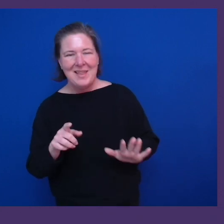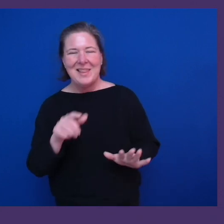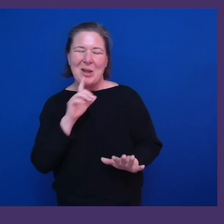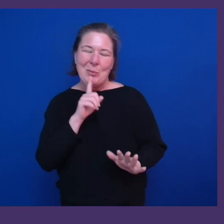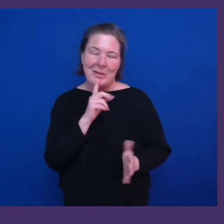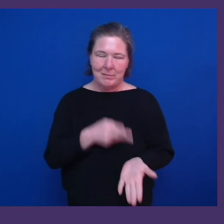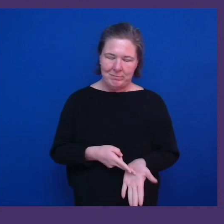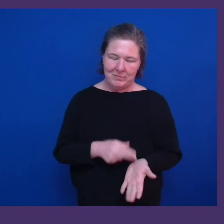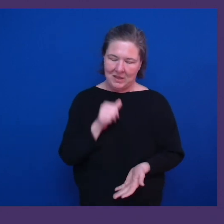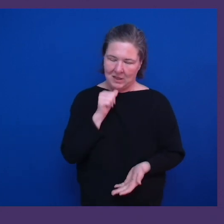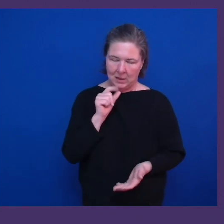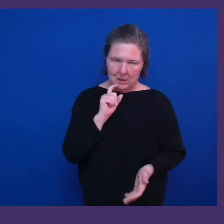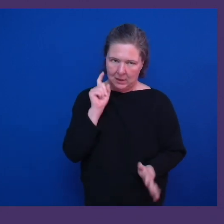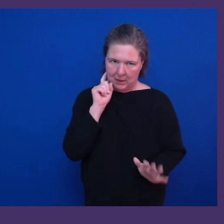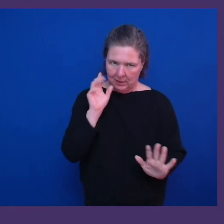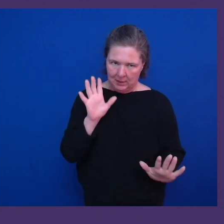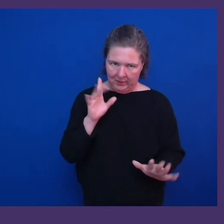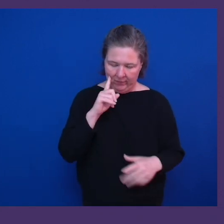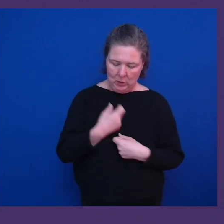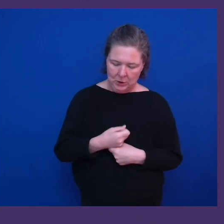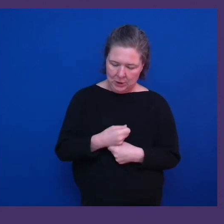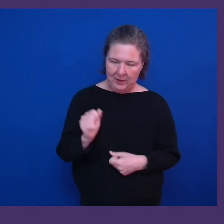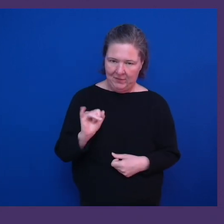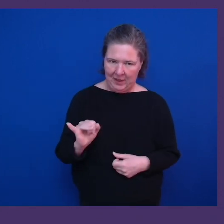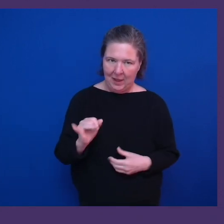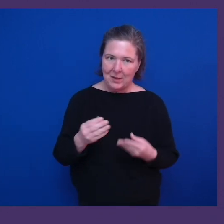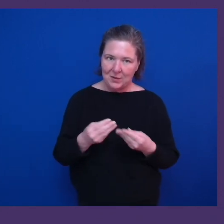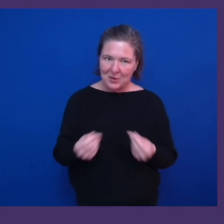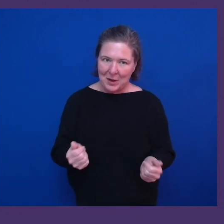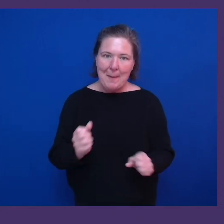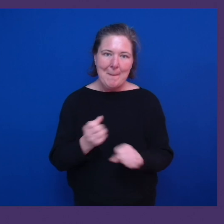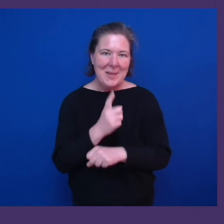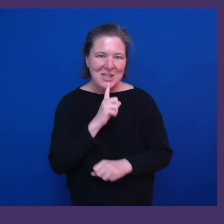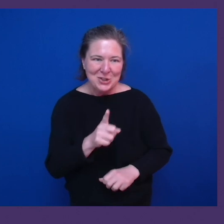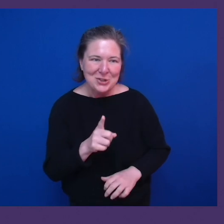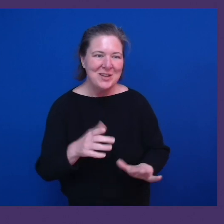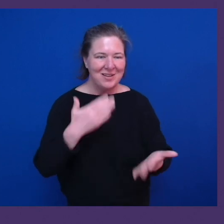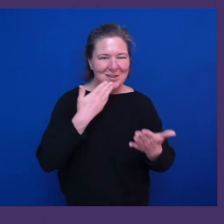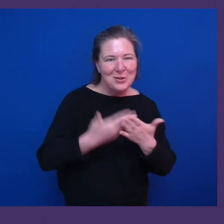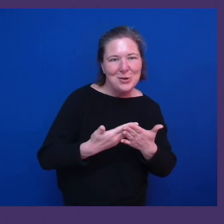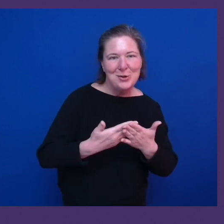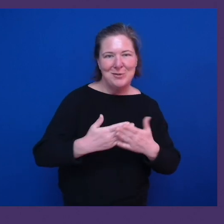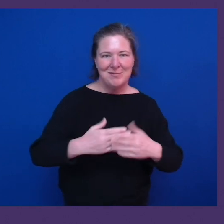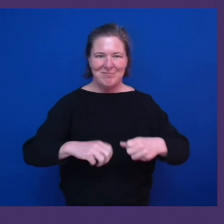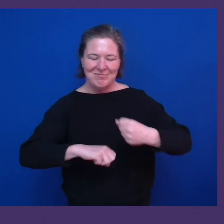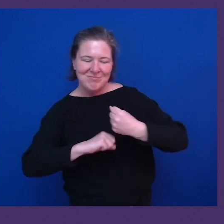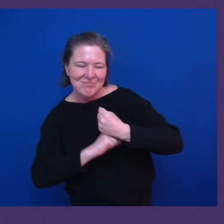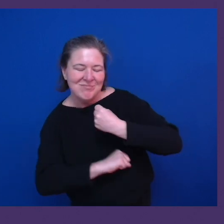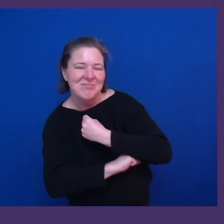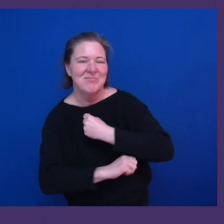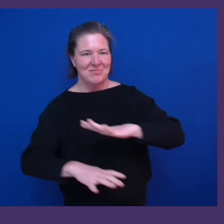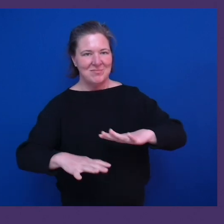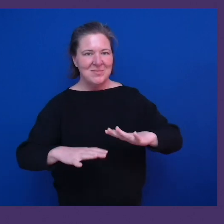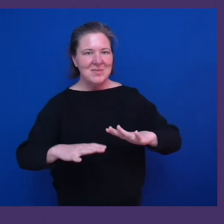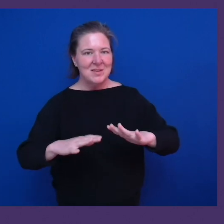in that, you know, making sure you have a good base layer. And it really enables you for all of the amazing great capabilities